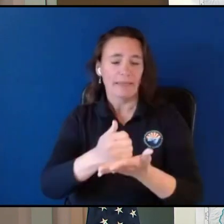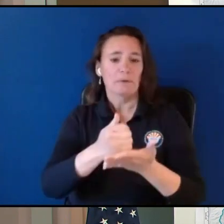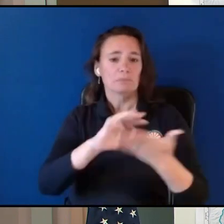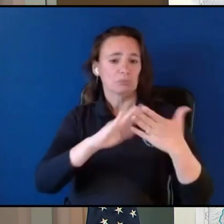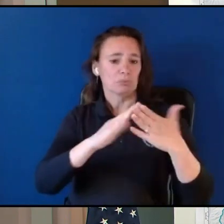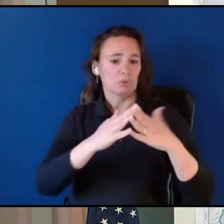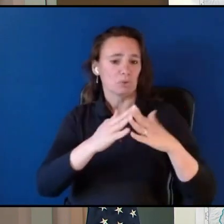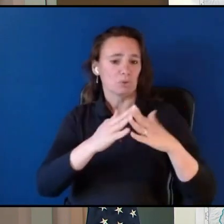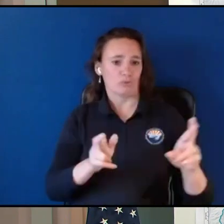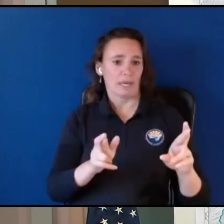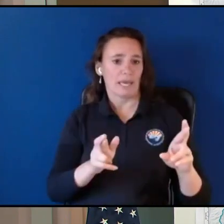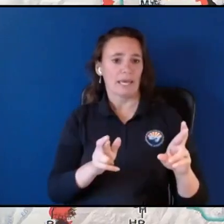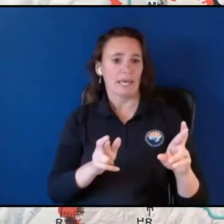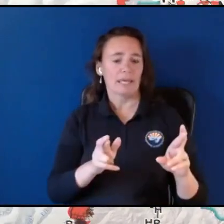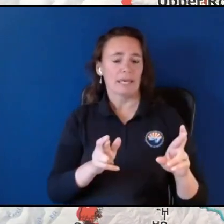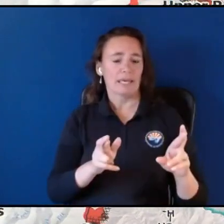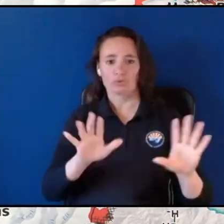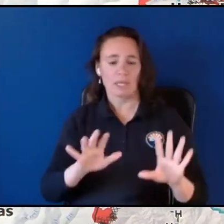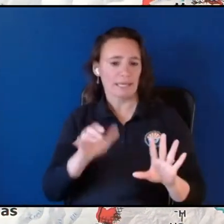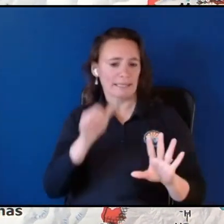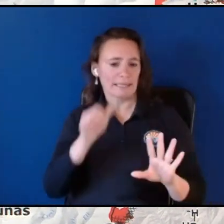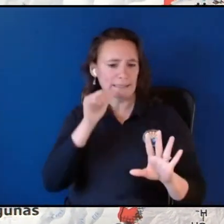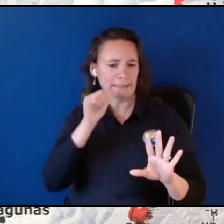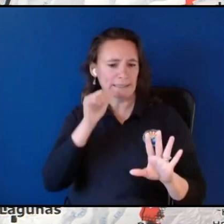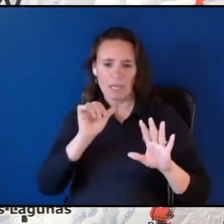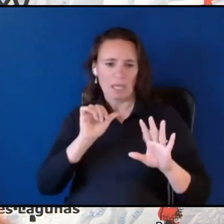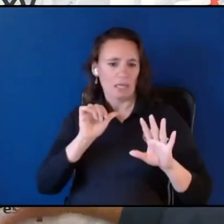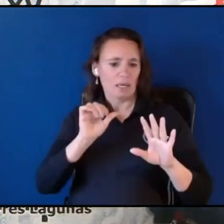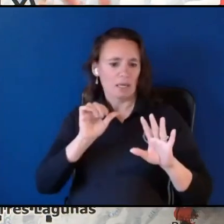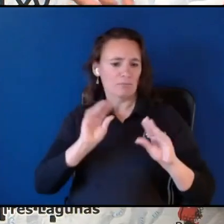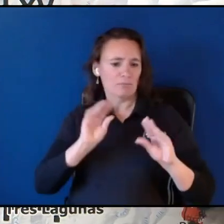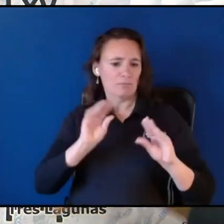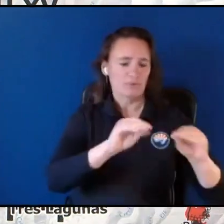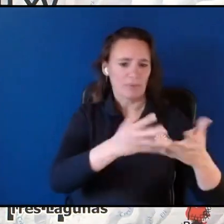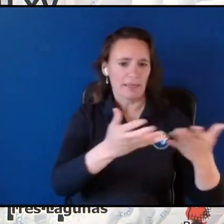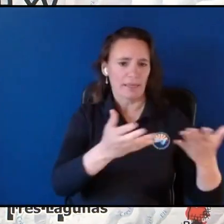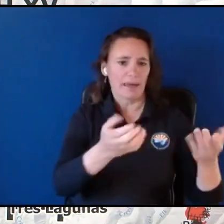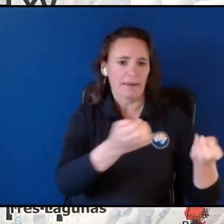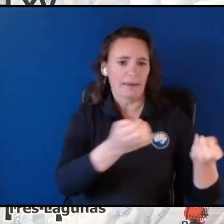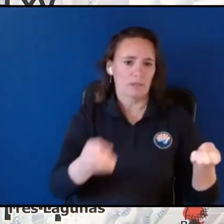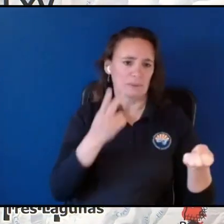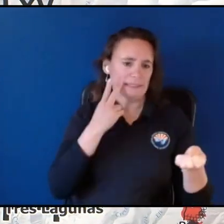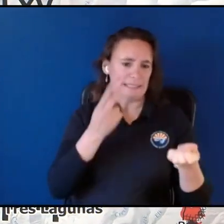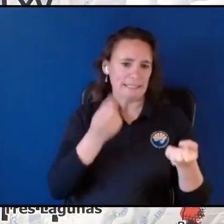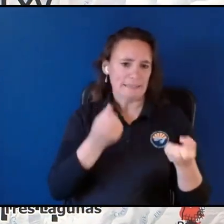of equipment. So, heavy presence of fire apparatus throughout this. So, you'll see a lot of fire folks throughout